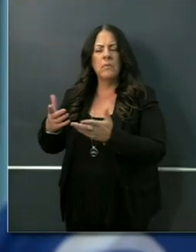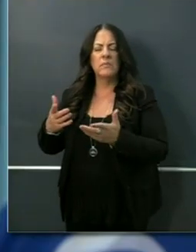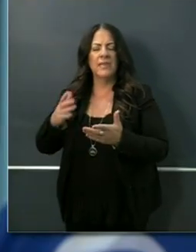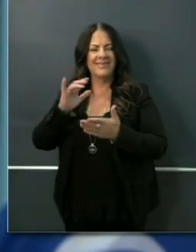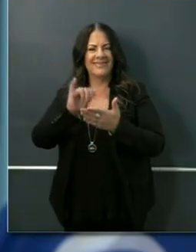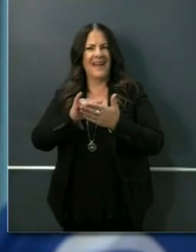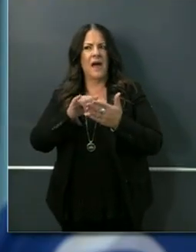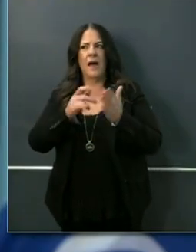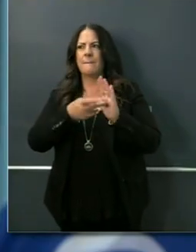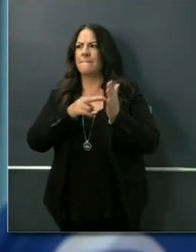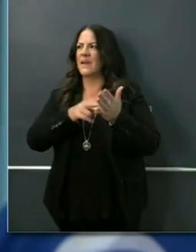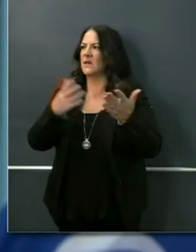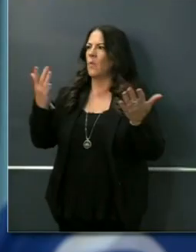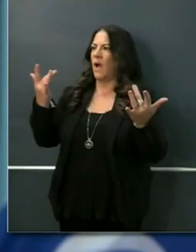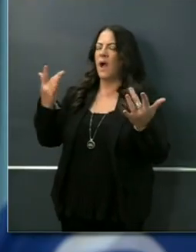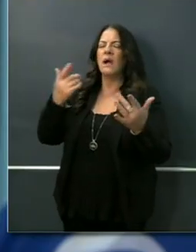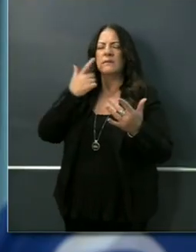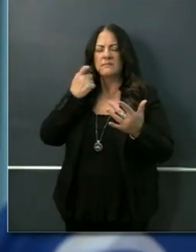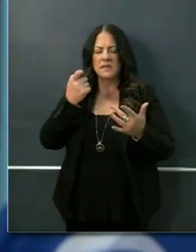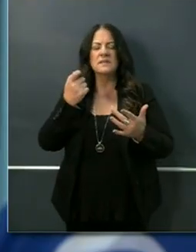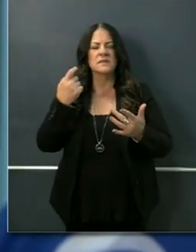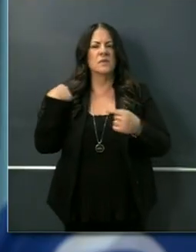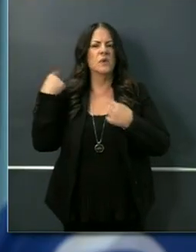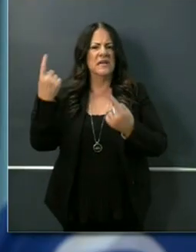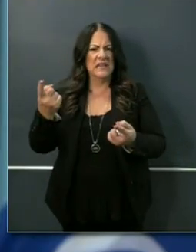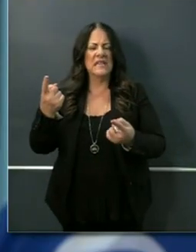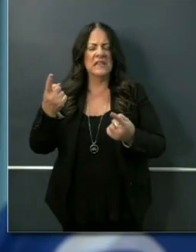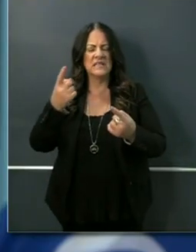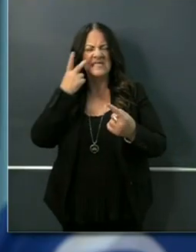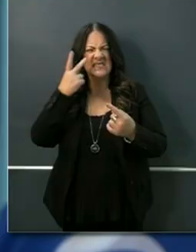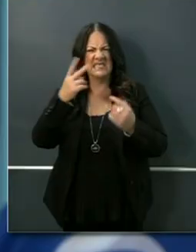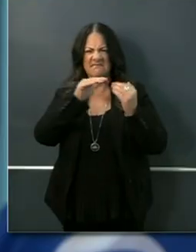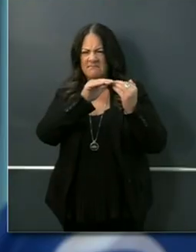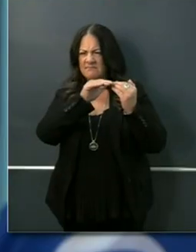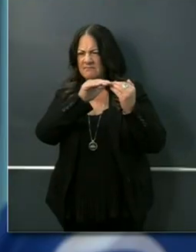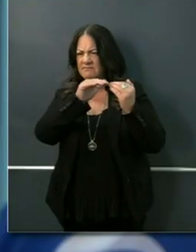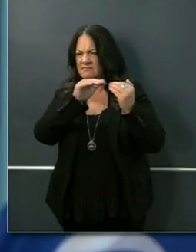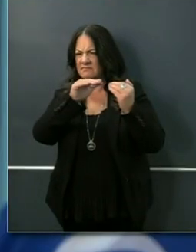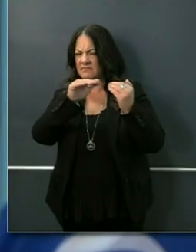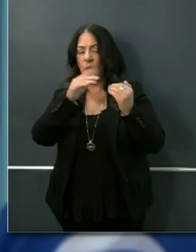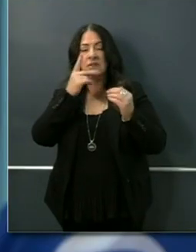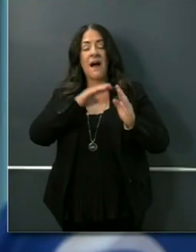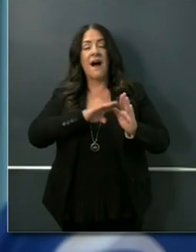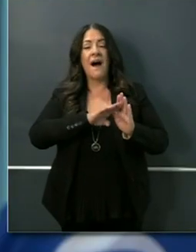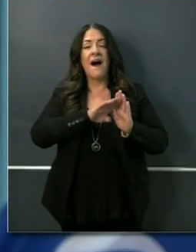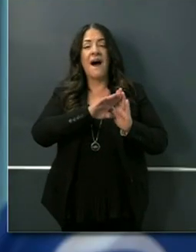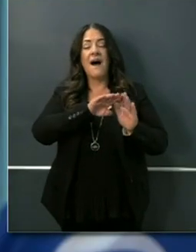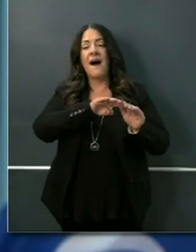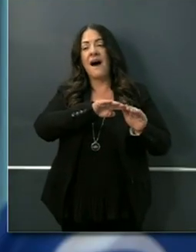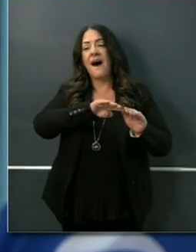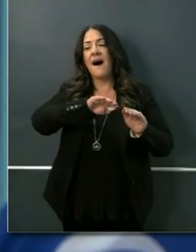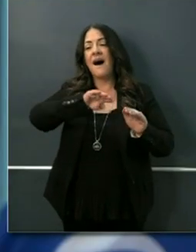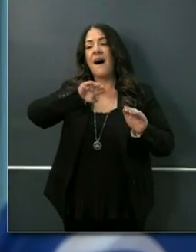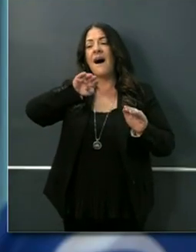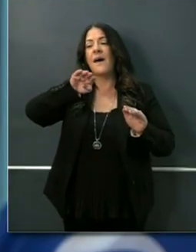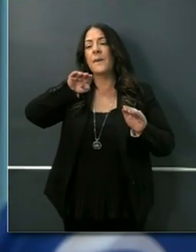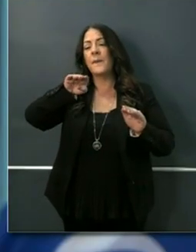WELL. ALL FOUR OF THOSE CATEGORIES DROPS, ONLY REINFORCING WHAT WE